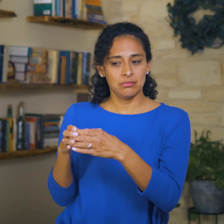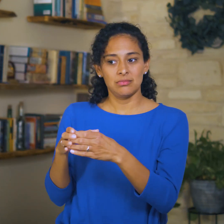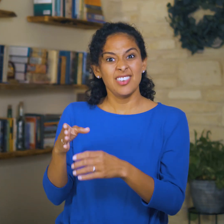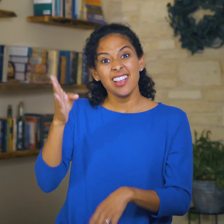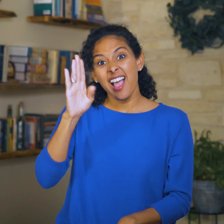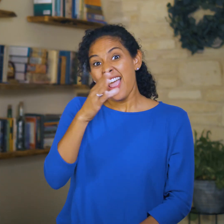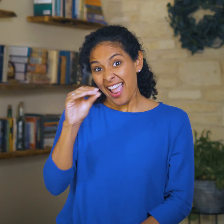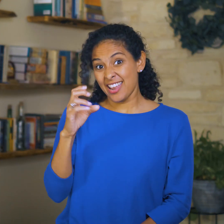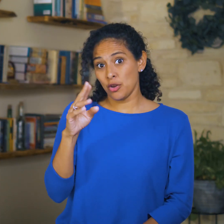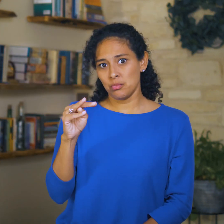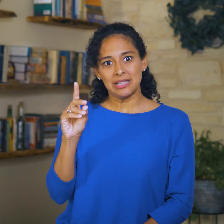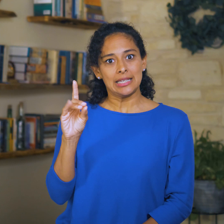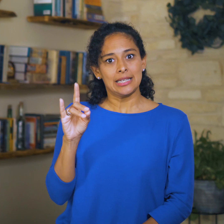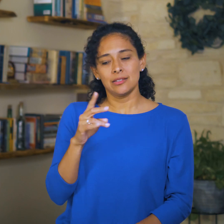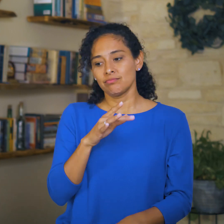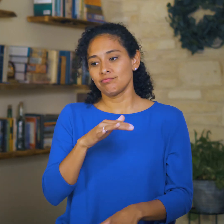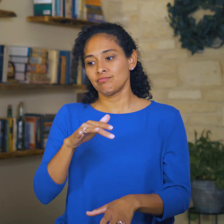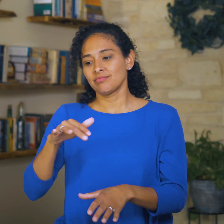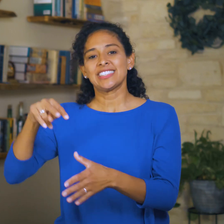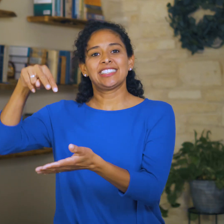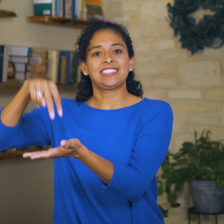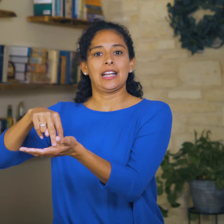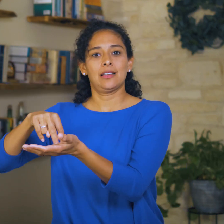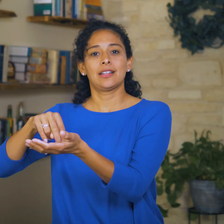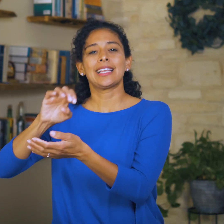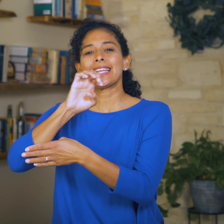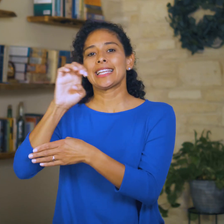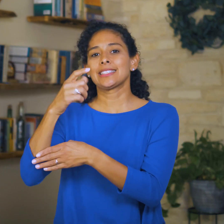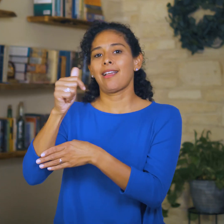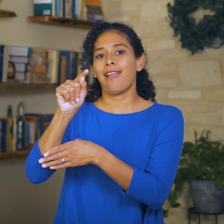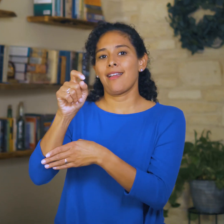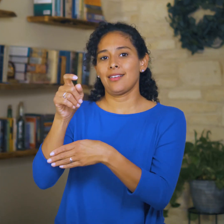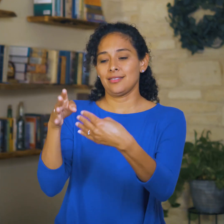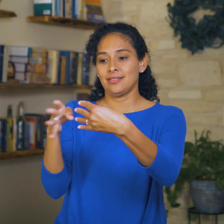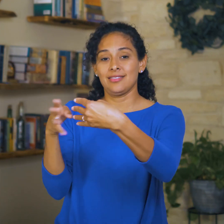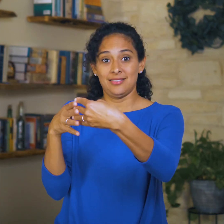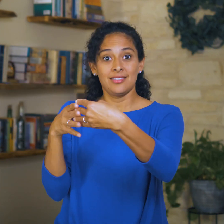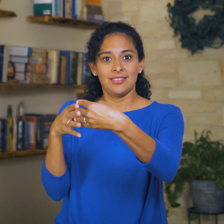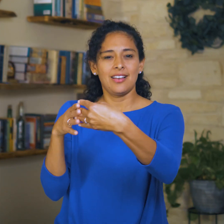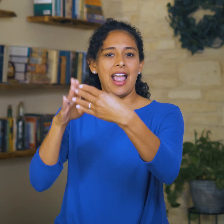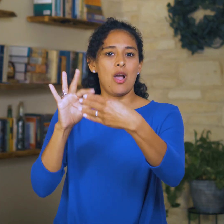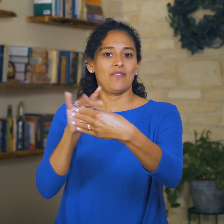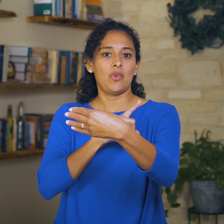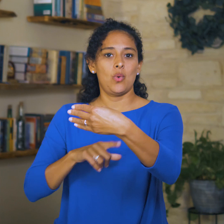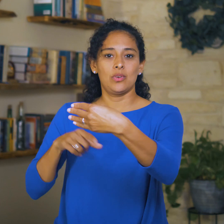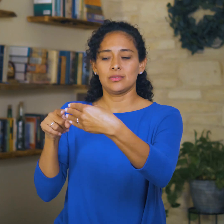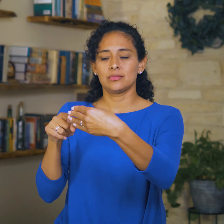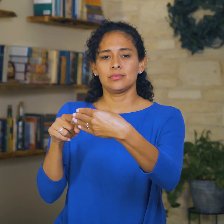God and the cherubim “stood at the entrance of the east gate of the house of the Lord.”